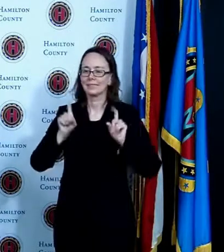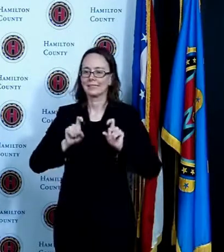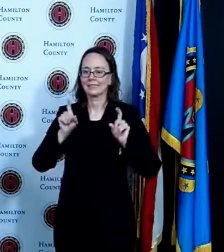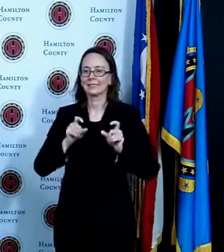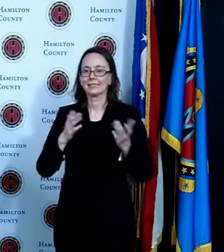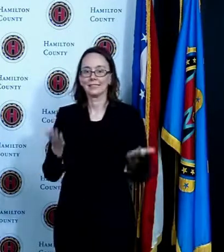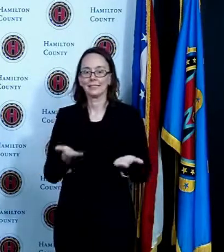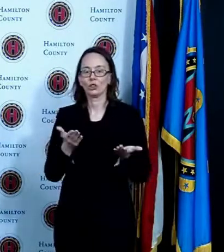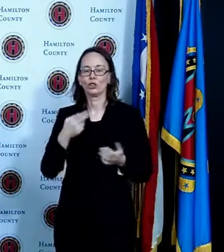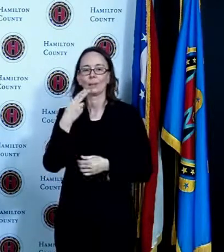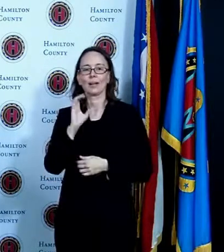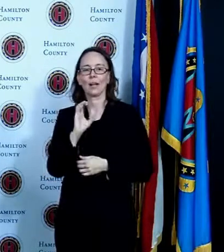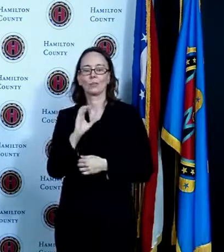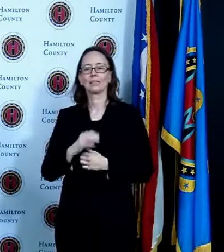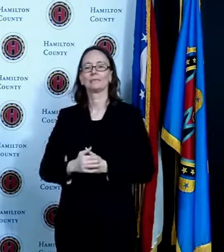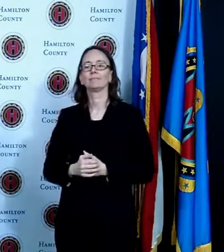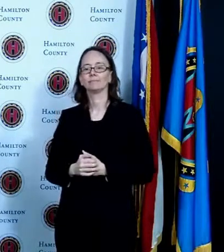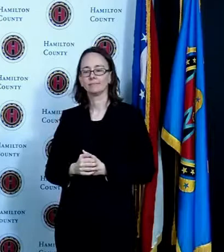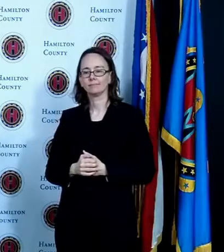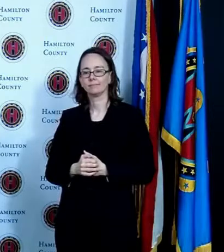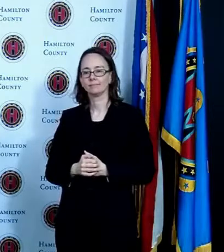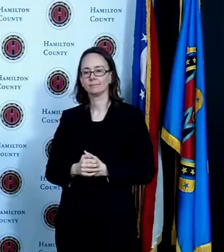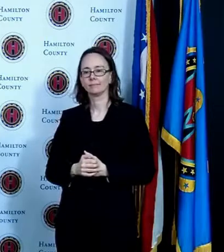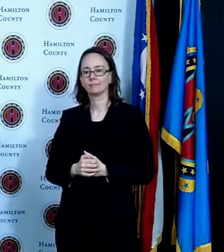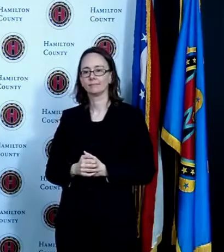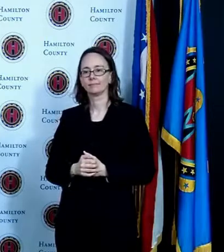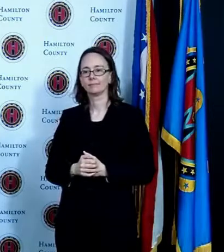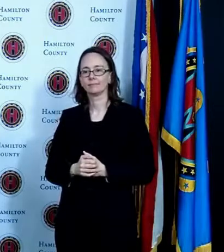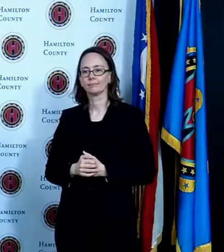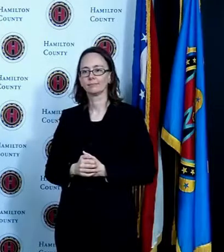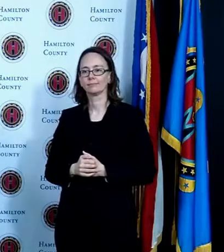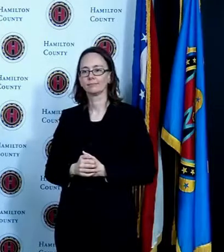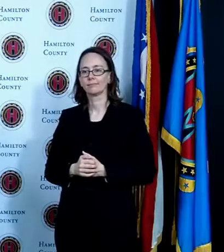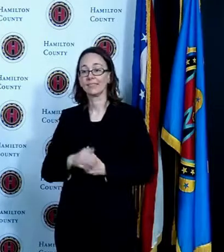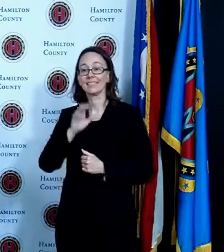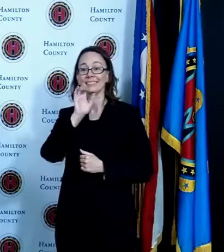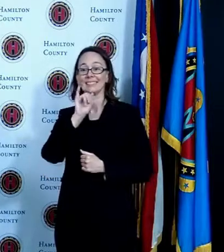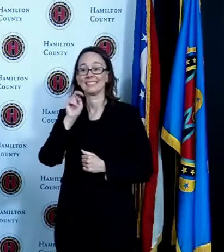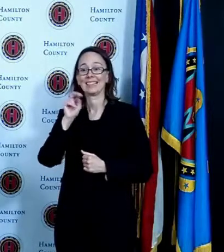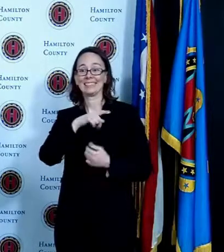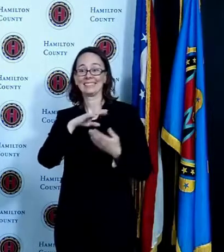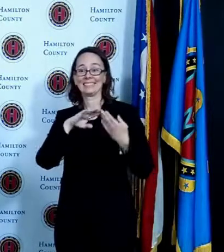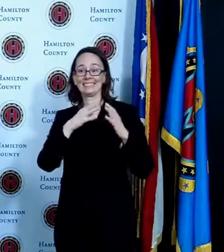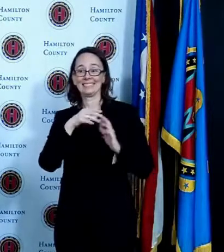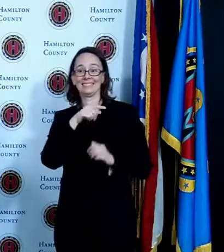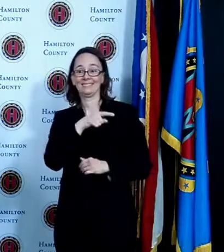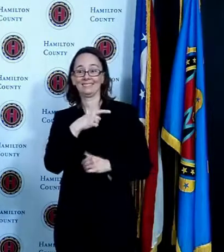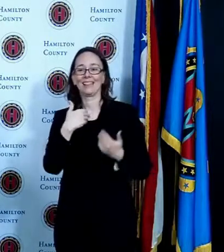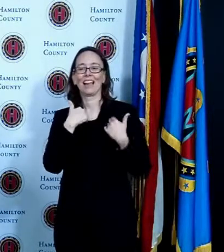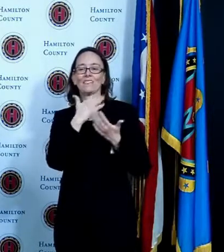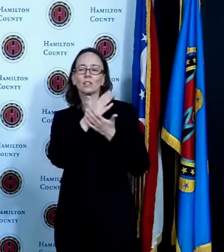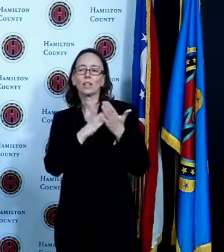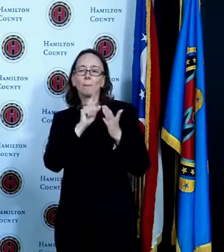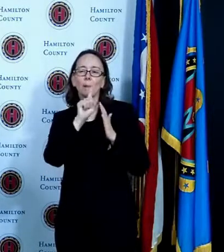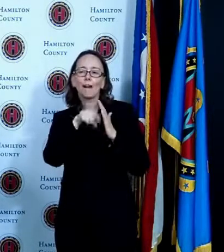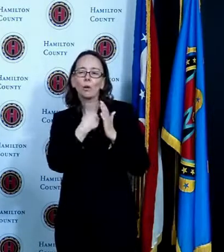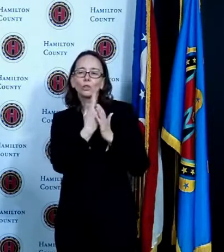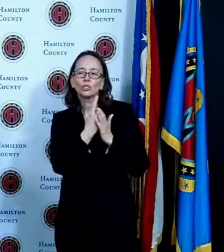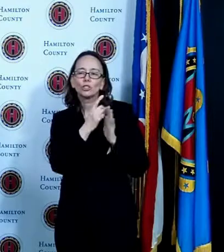has hours on June 18th through the 25th and I would encourage anyone who's